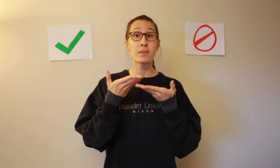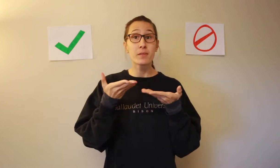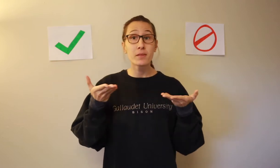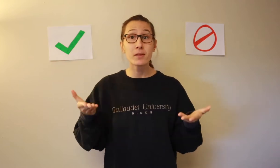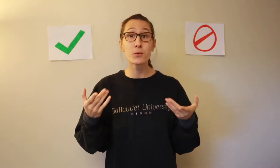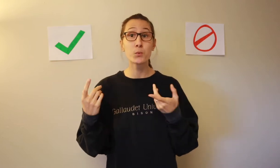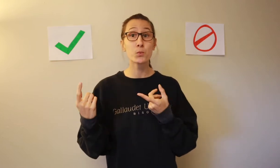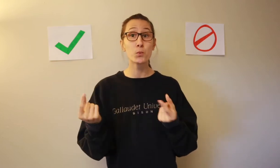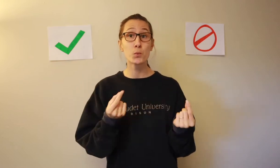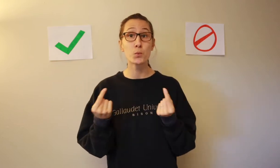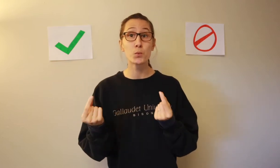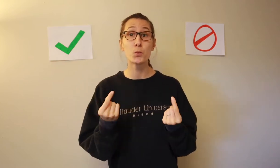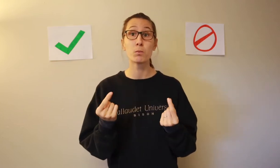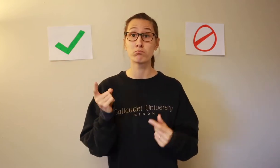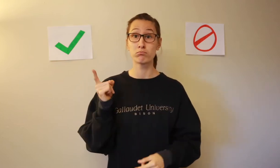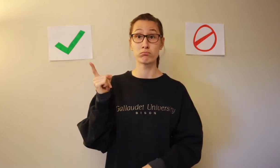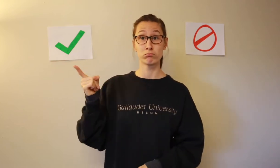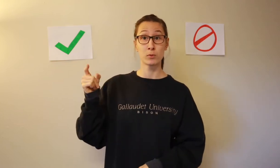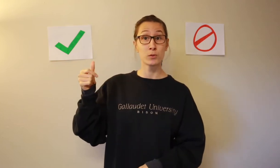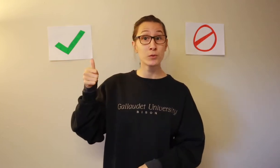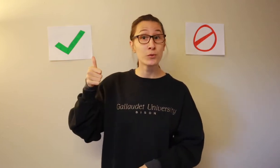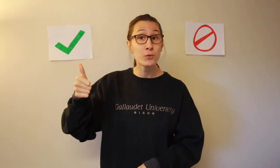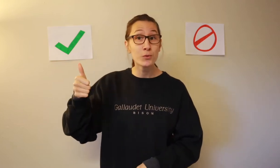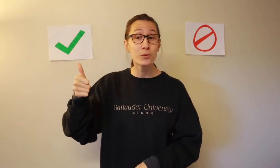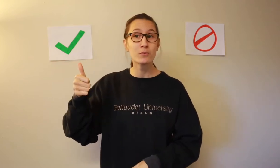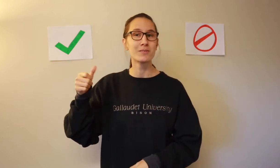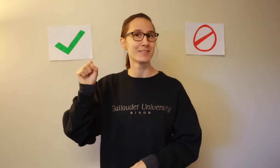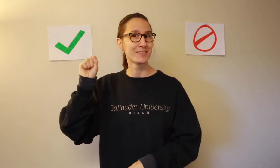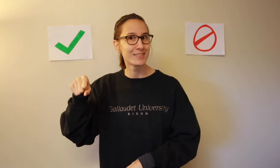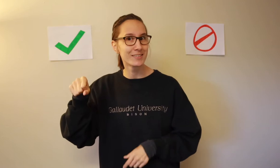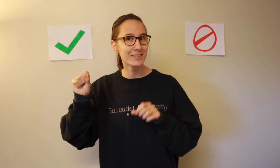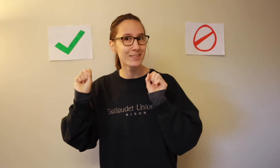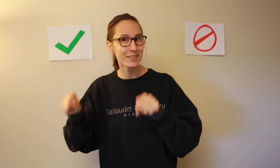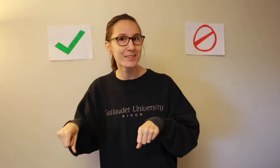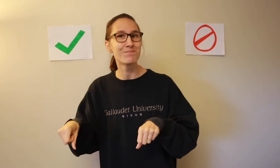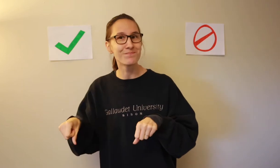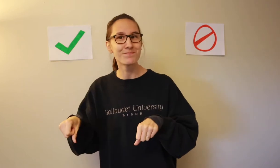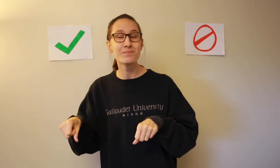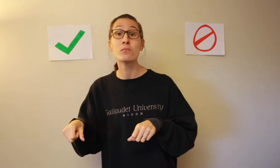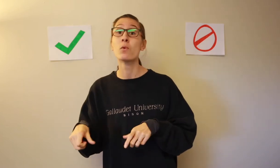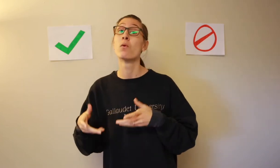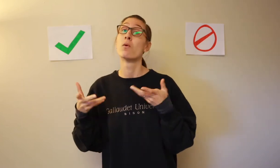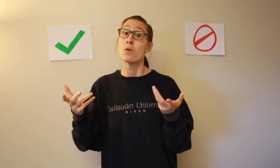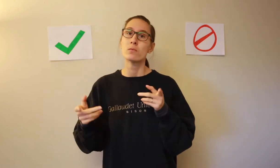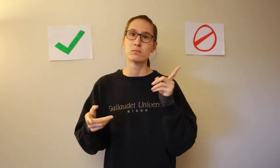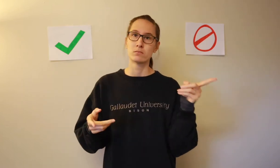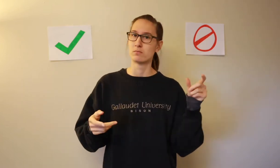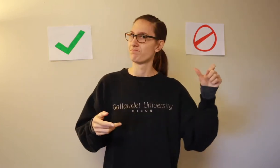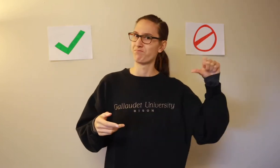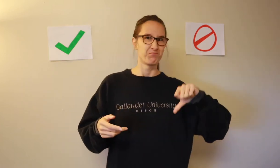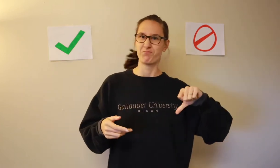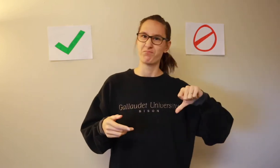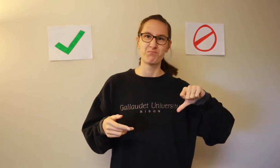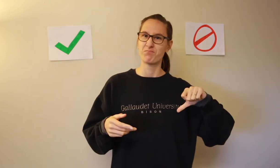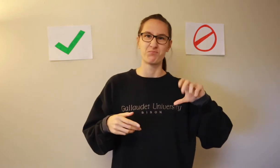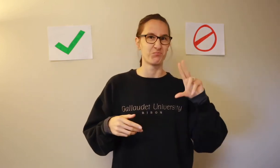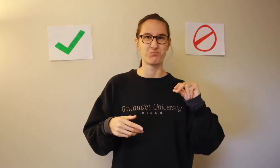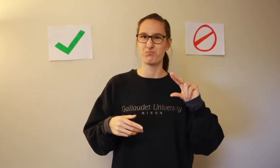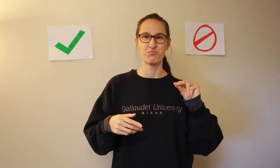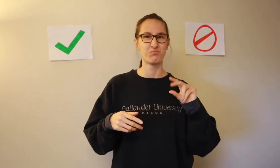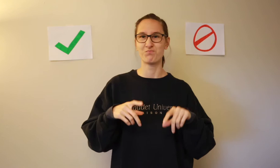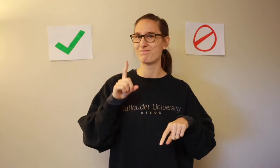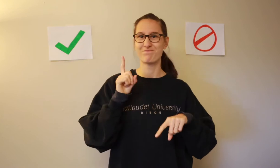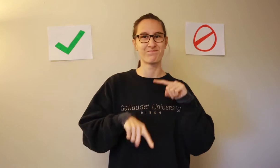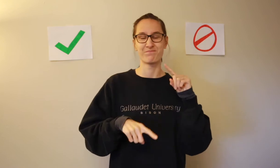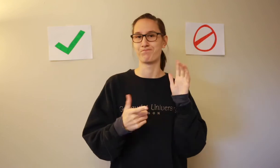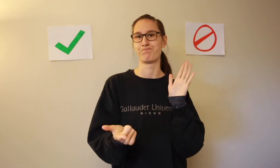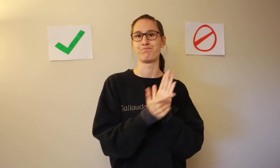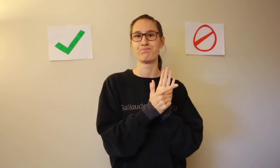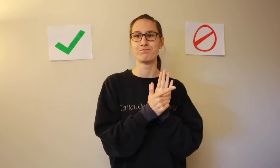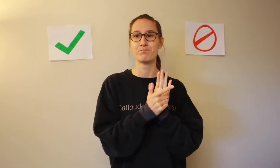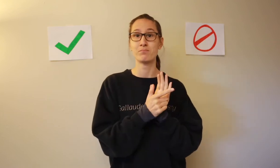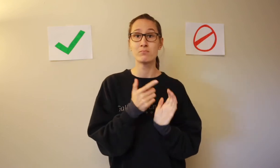They're things that tell us what is good and what is bad